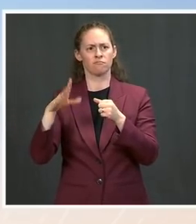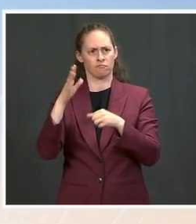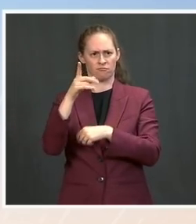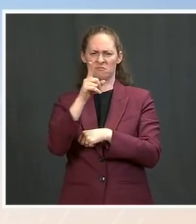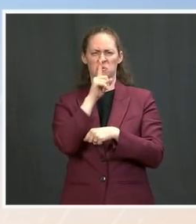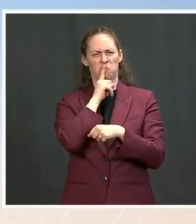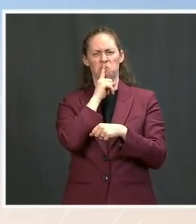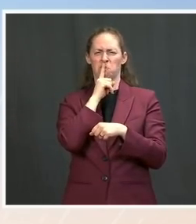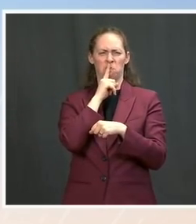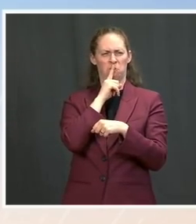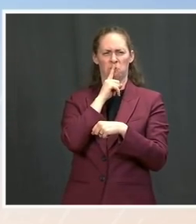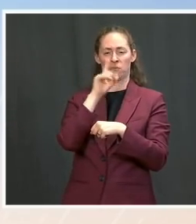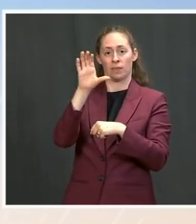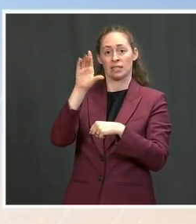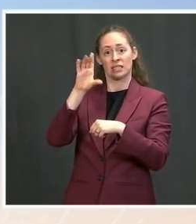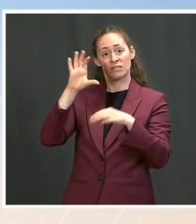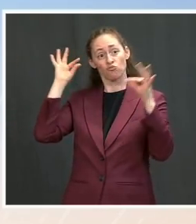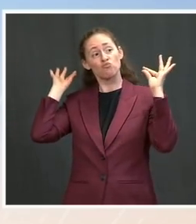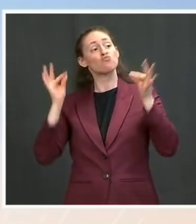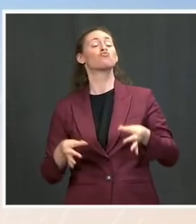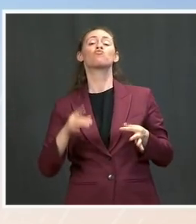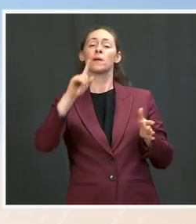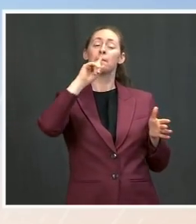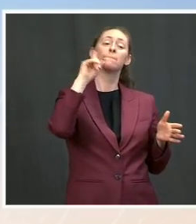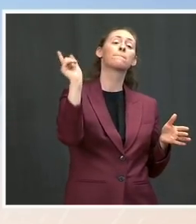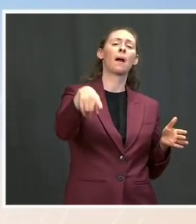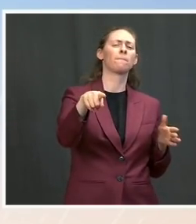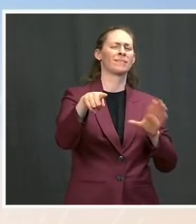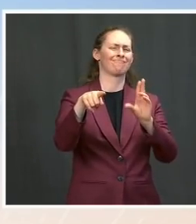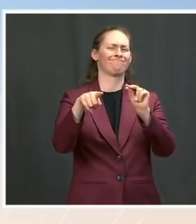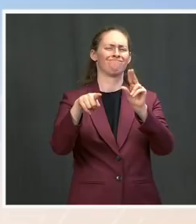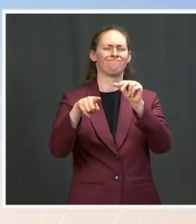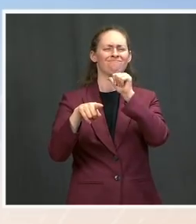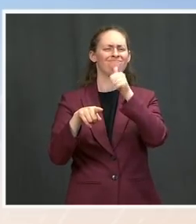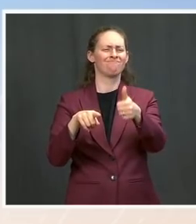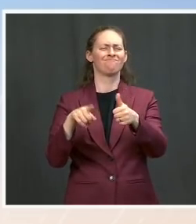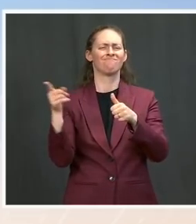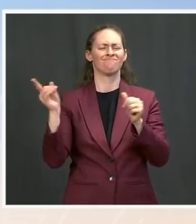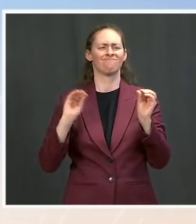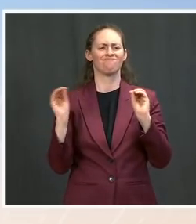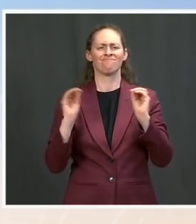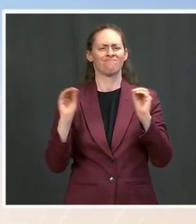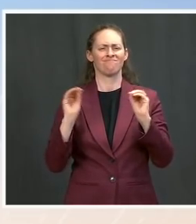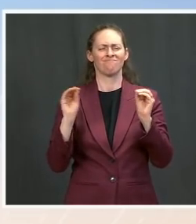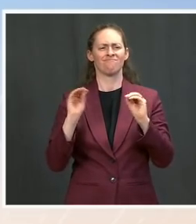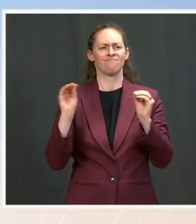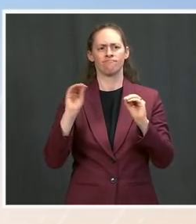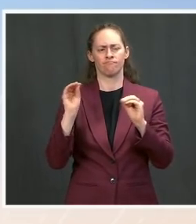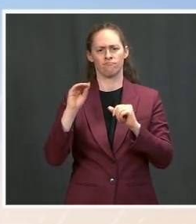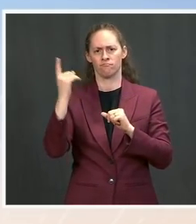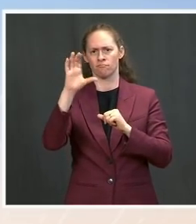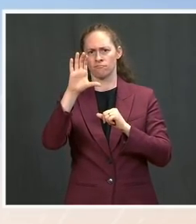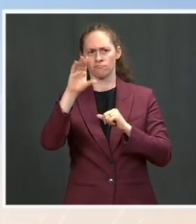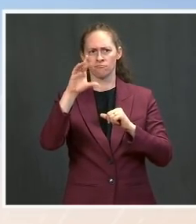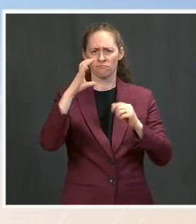but it's important to understand the implementation components. They do so to ensure that recommendations are feasible